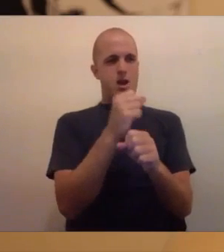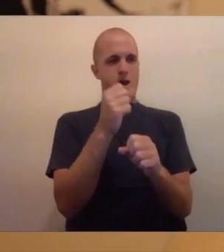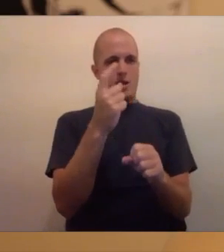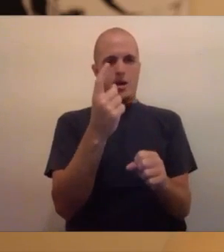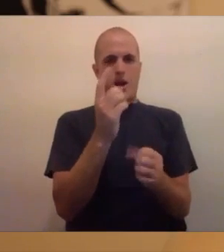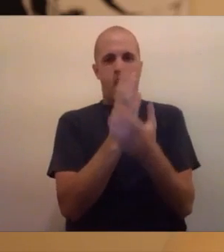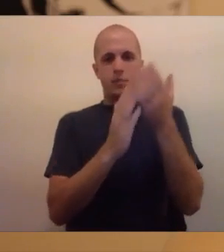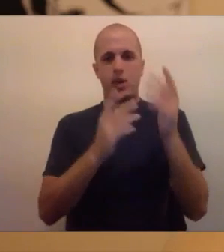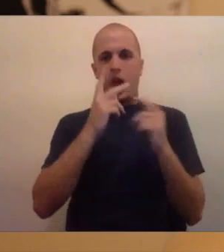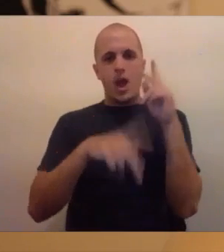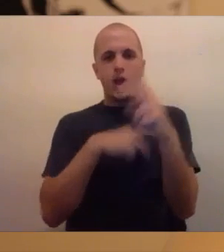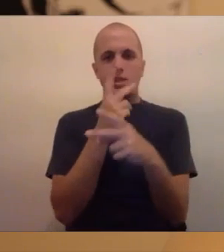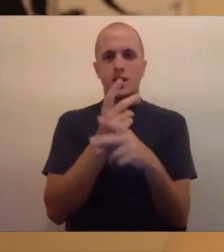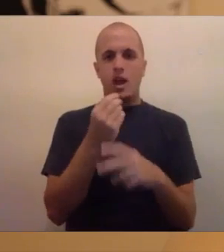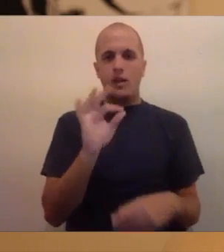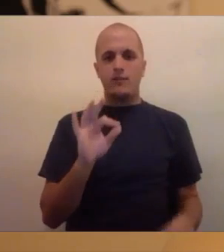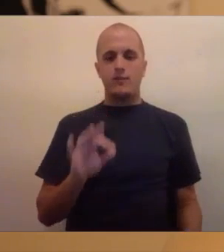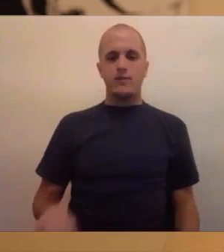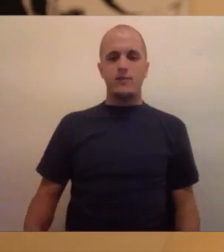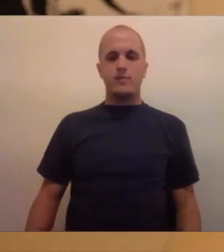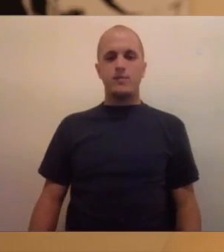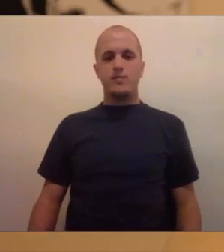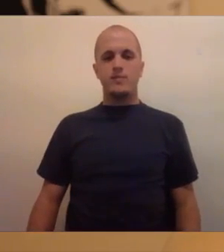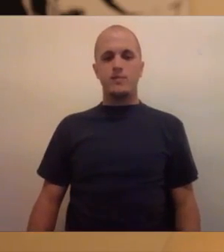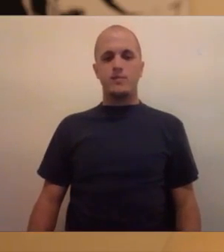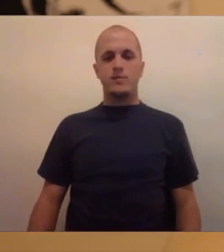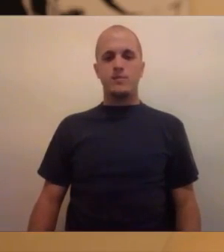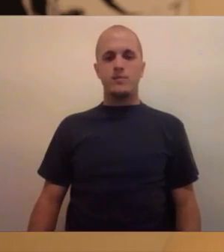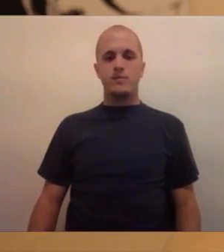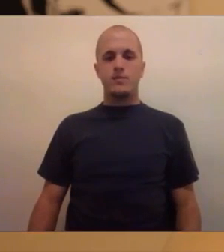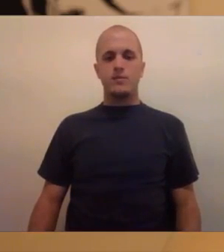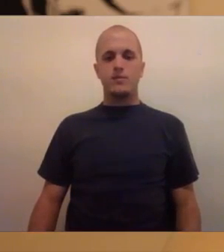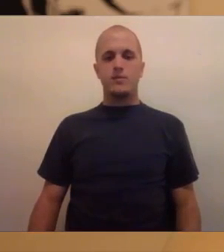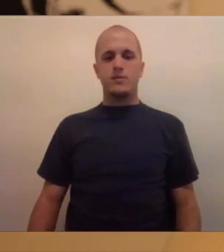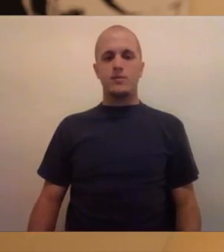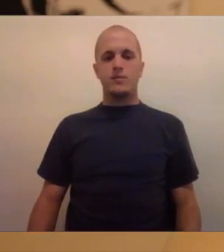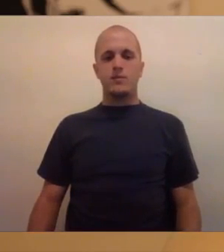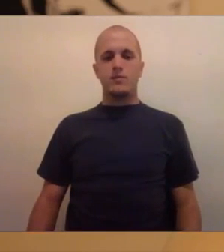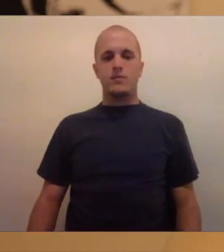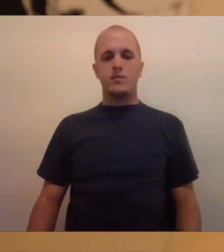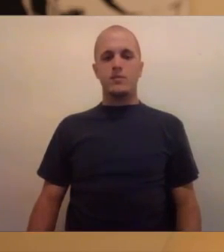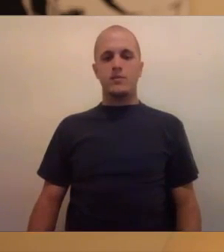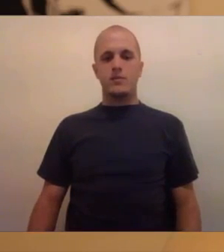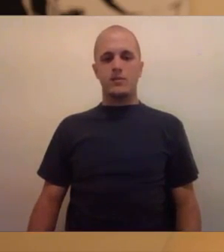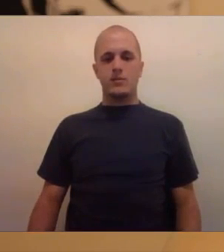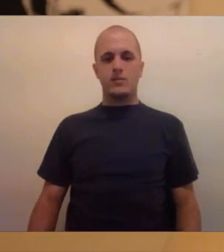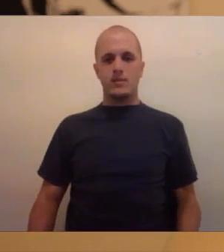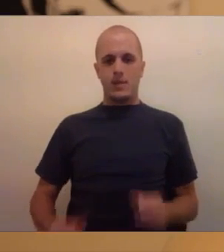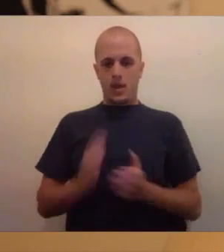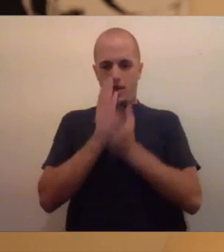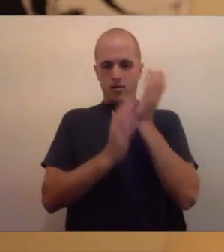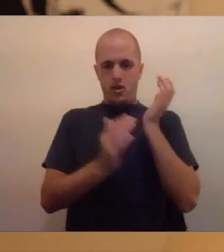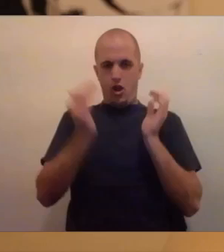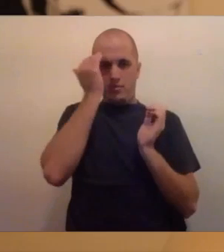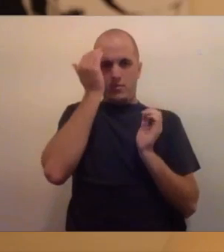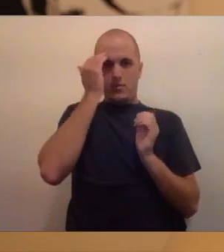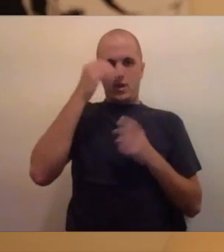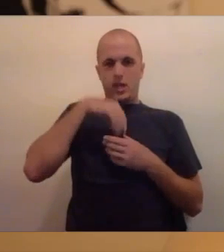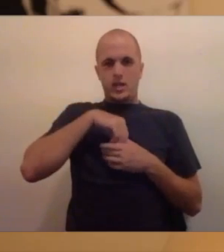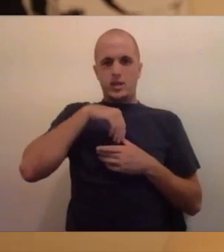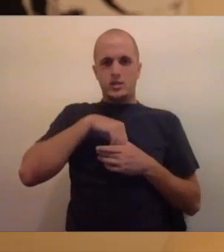something which will create some kind of